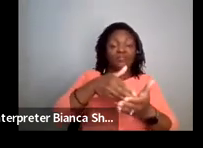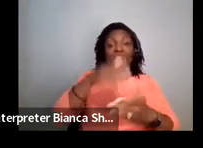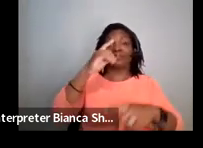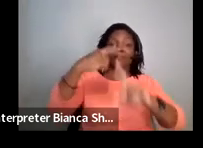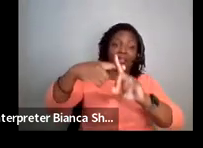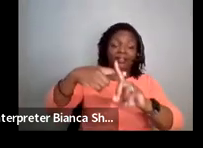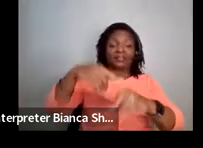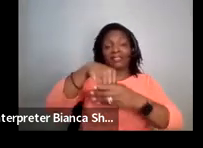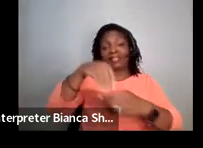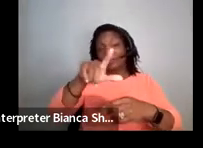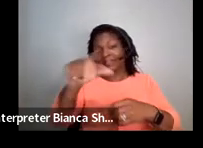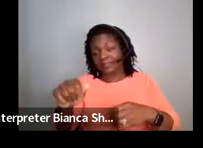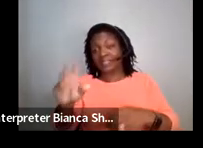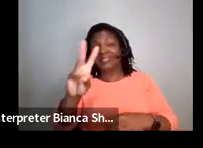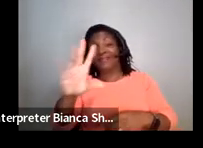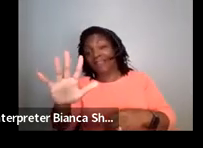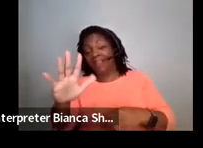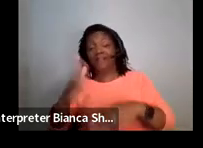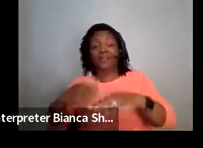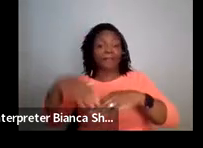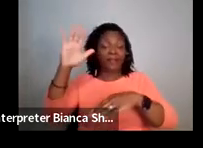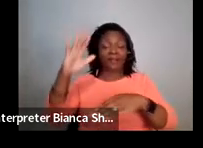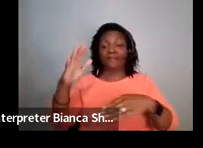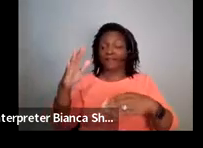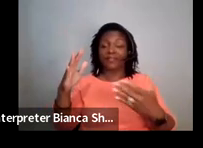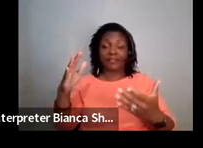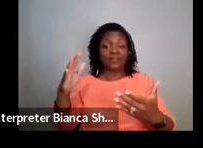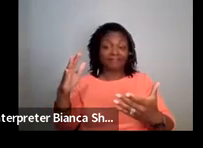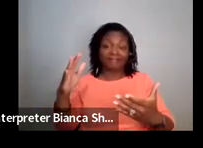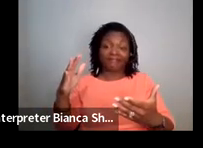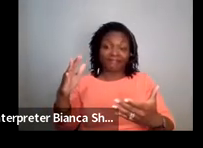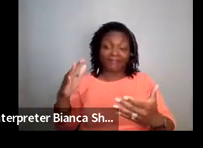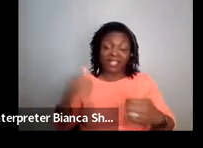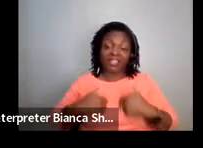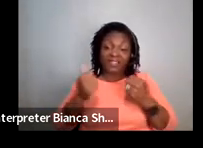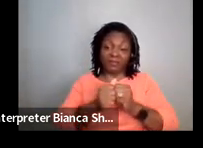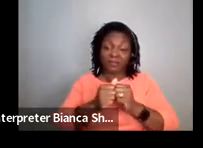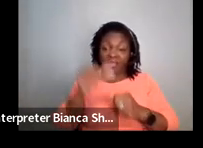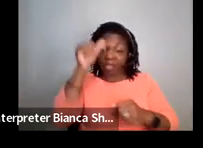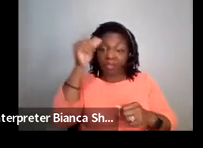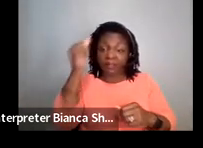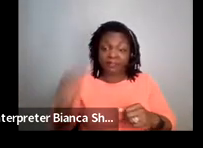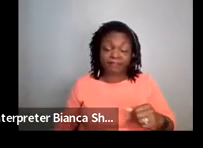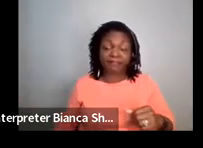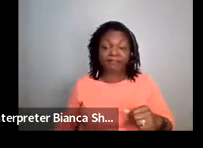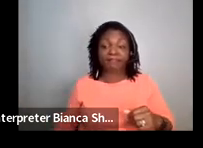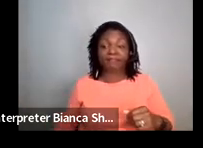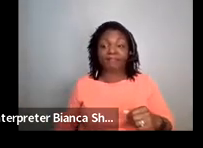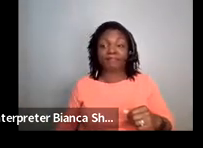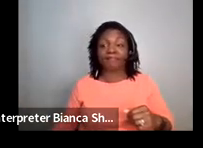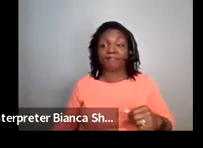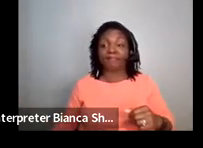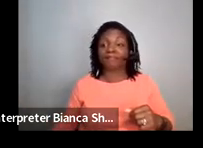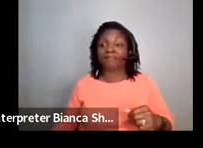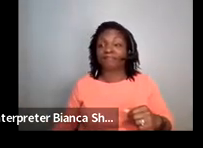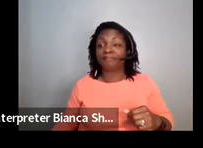65 and older are living with alzheimer's so we like to say, for every one person that is diagnosed.